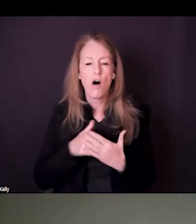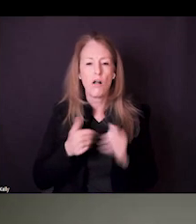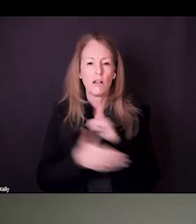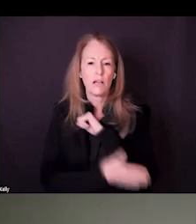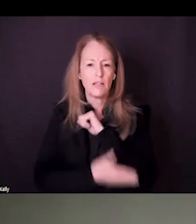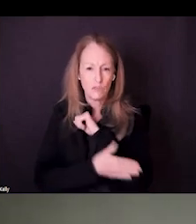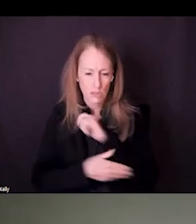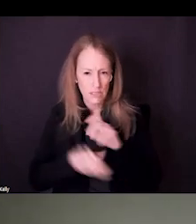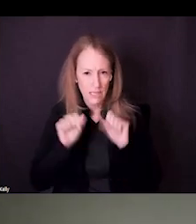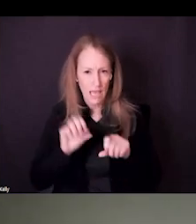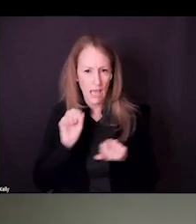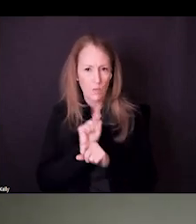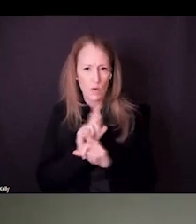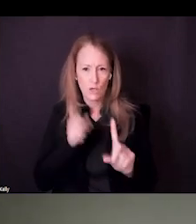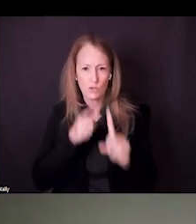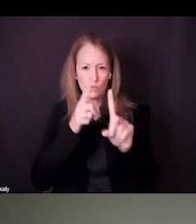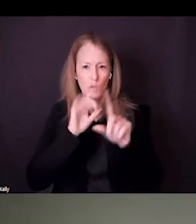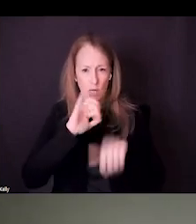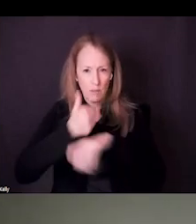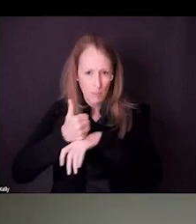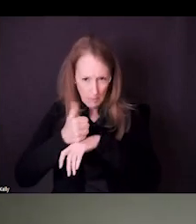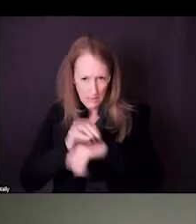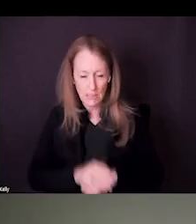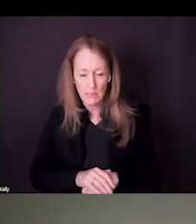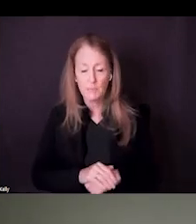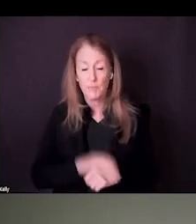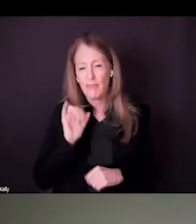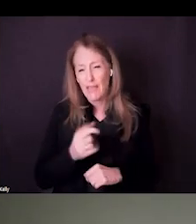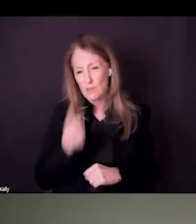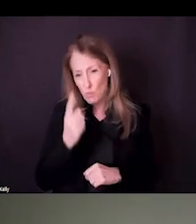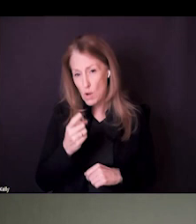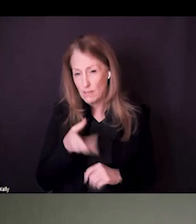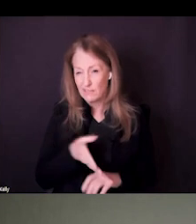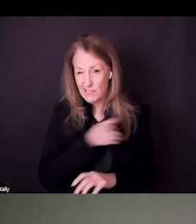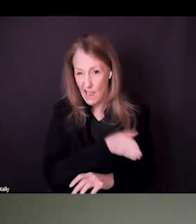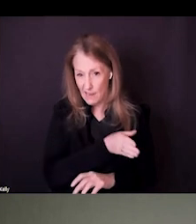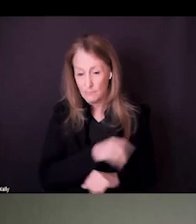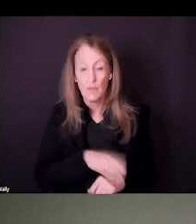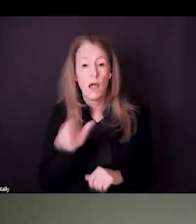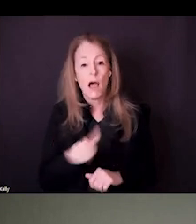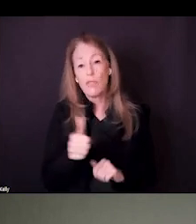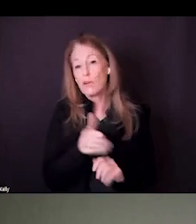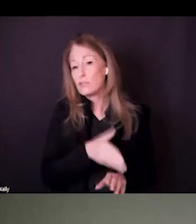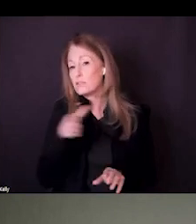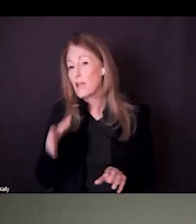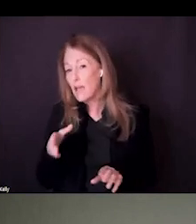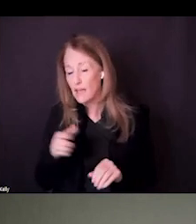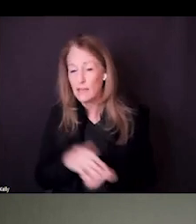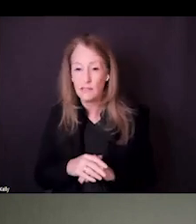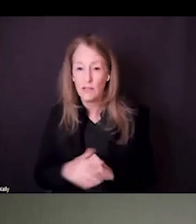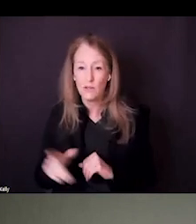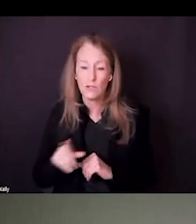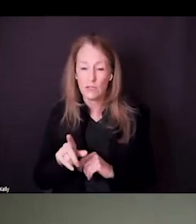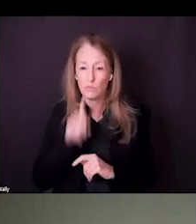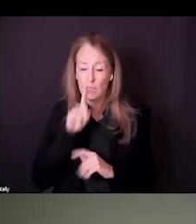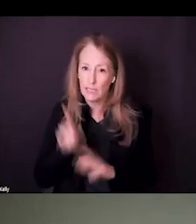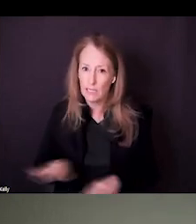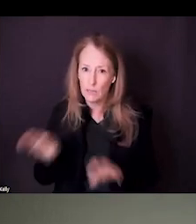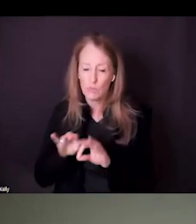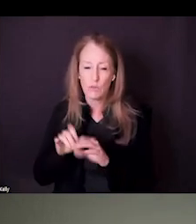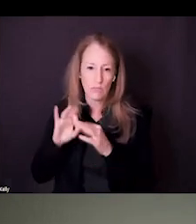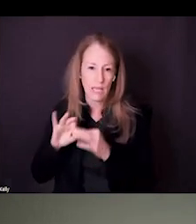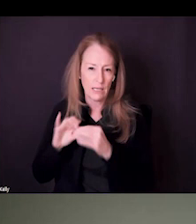IMPLEMENTING. THAT IS ONE SIDE. ANOTHER IMPORTANT PART IS HOW DO